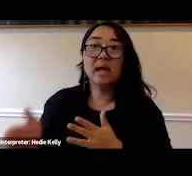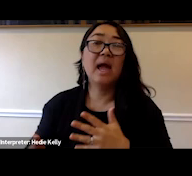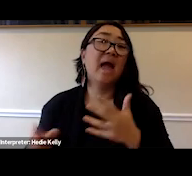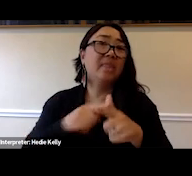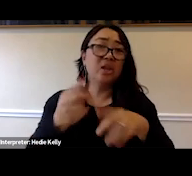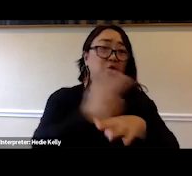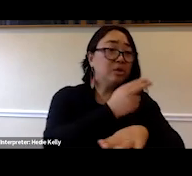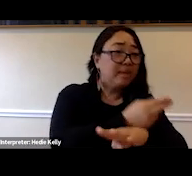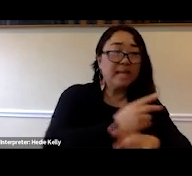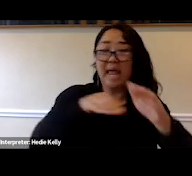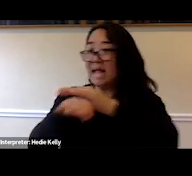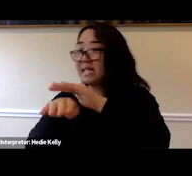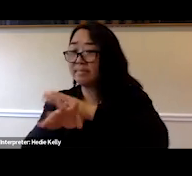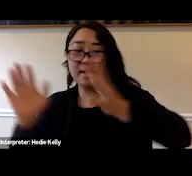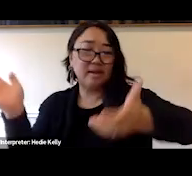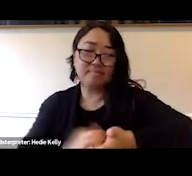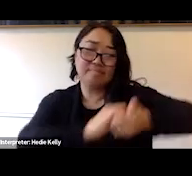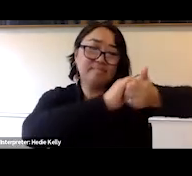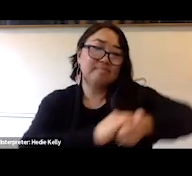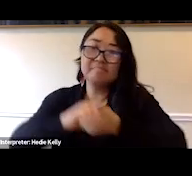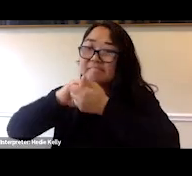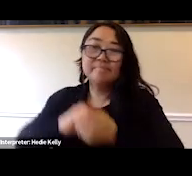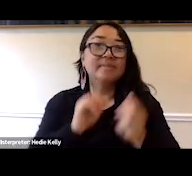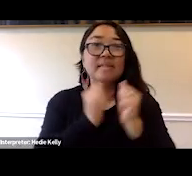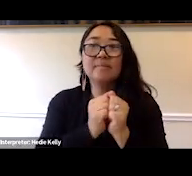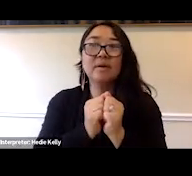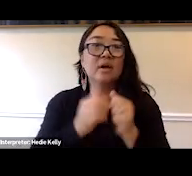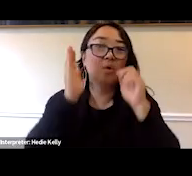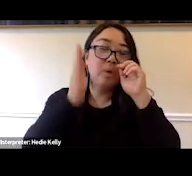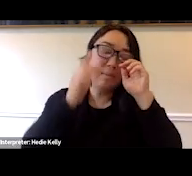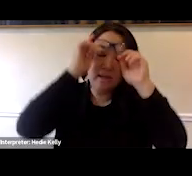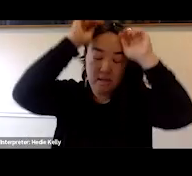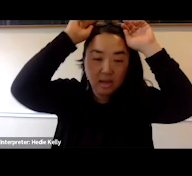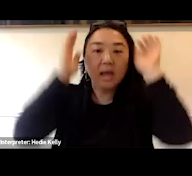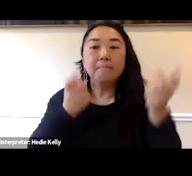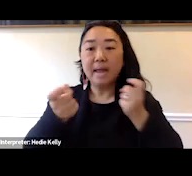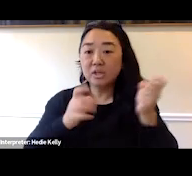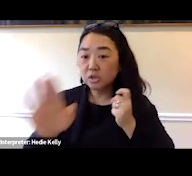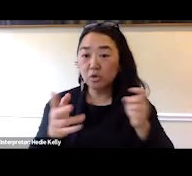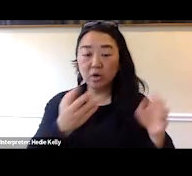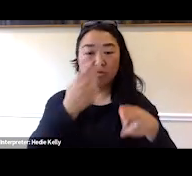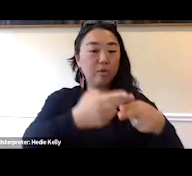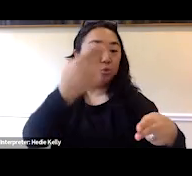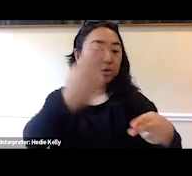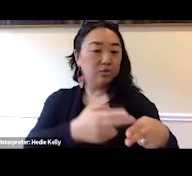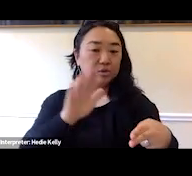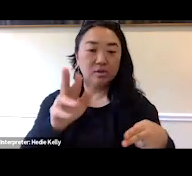go hand in glove, you'll be managing your reputational risk. This is crucially important.